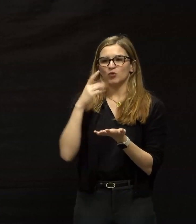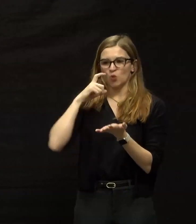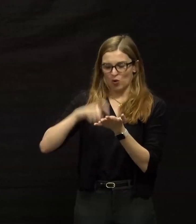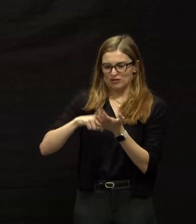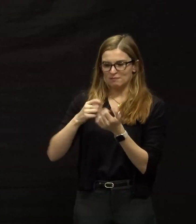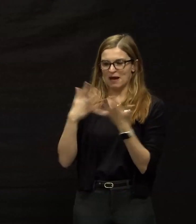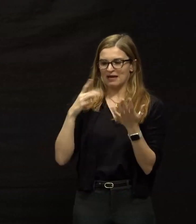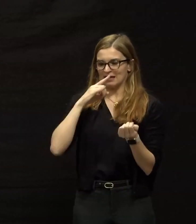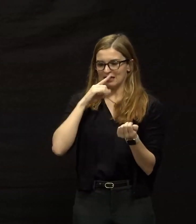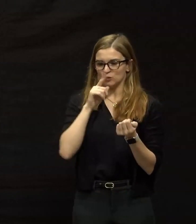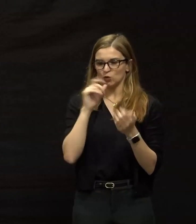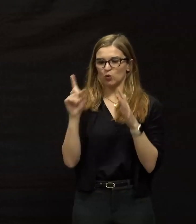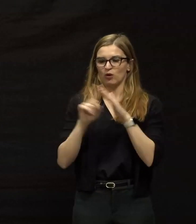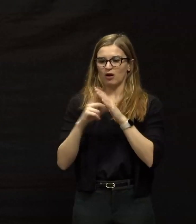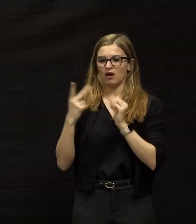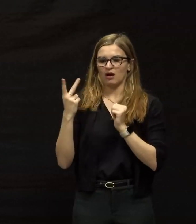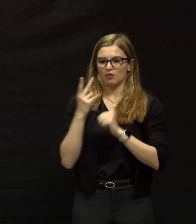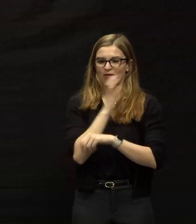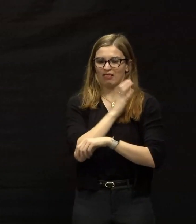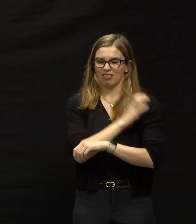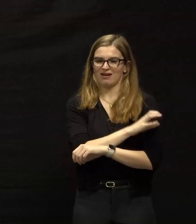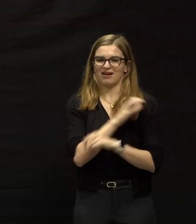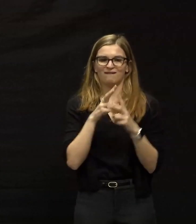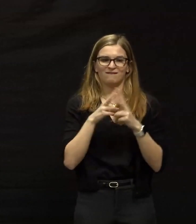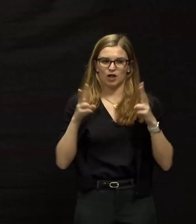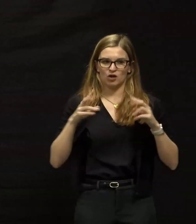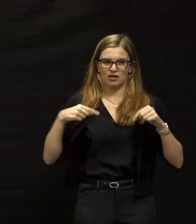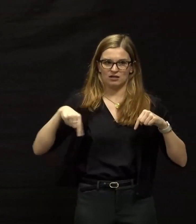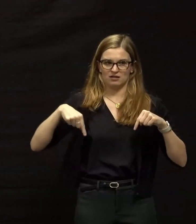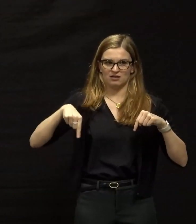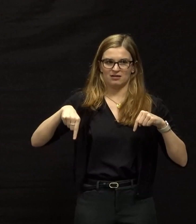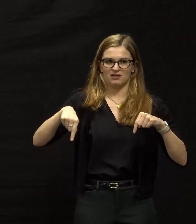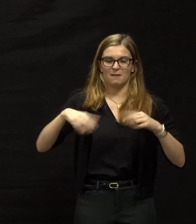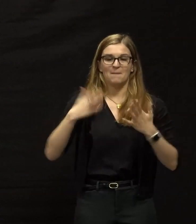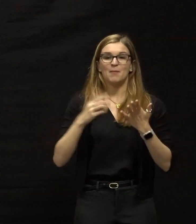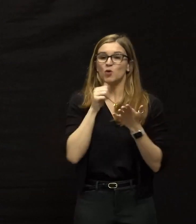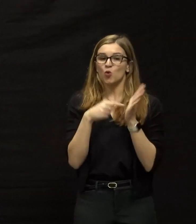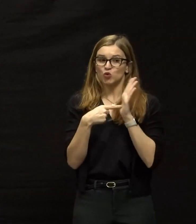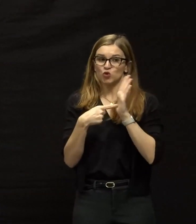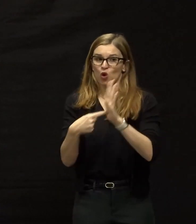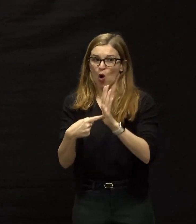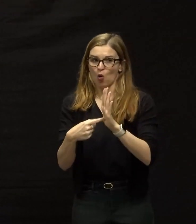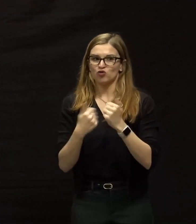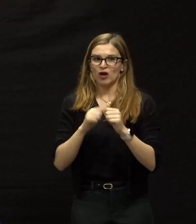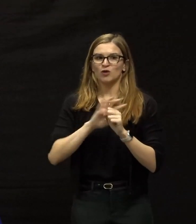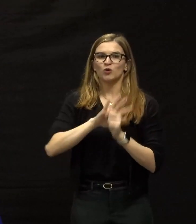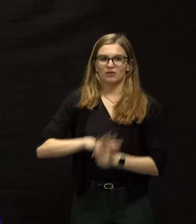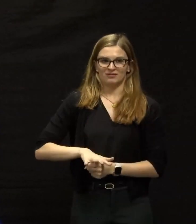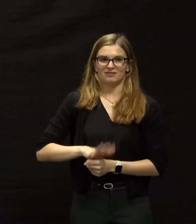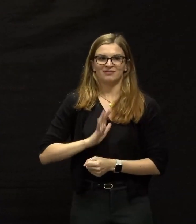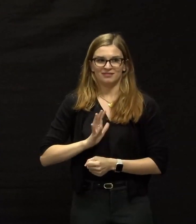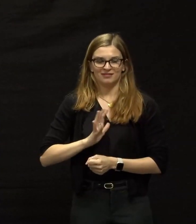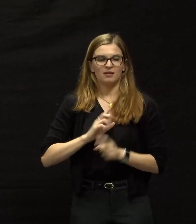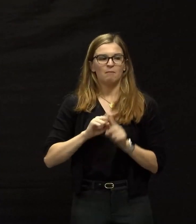from lots of deaf people across the board. Oftentimes when they come to the clinic, they're very anxious, they're nervous, they may not show it,